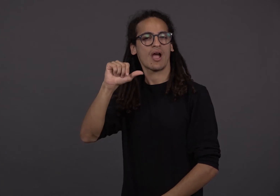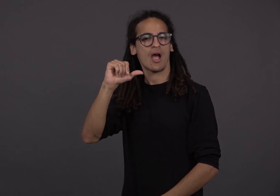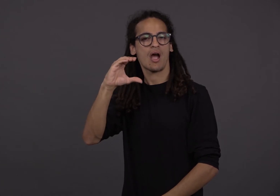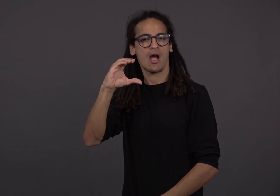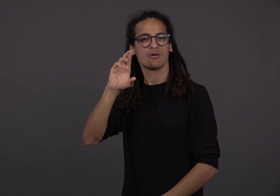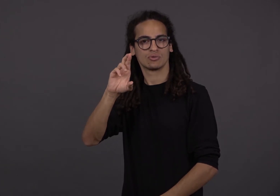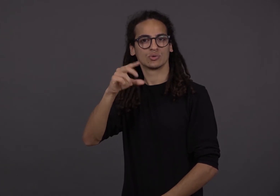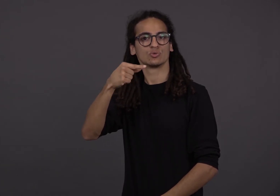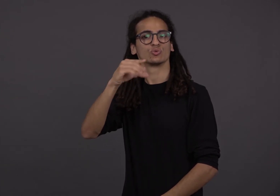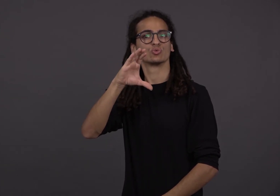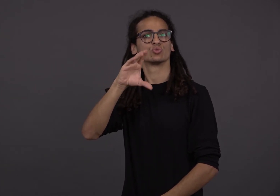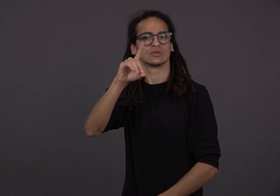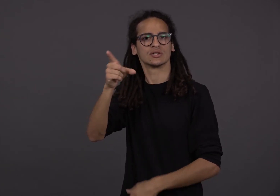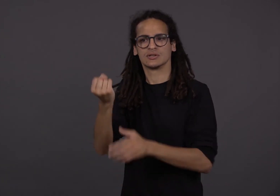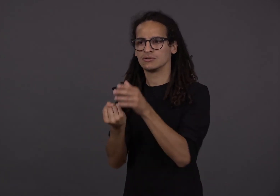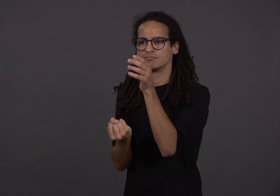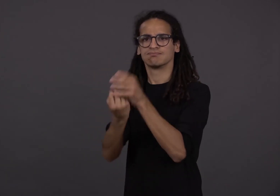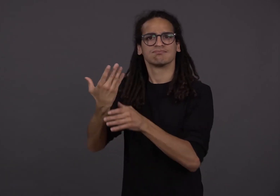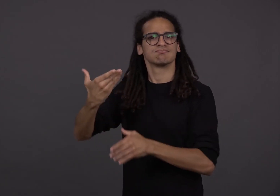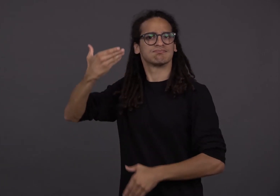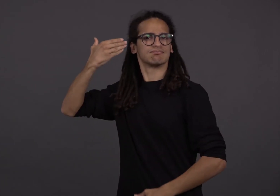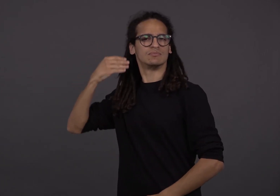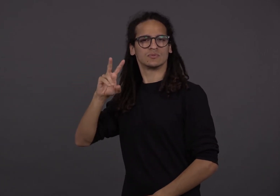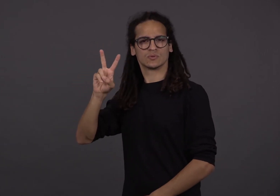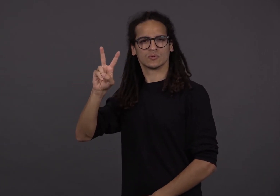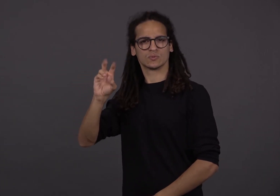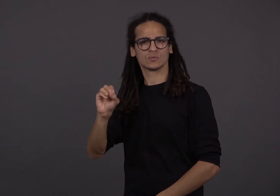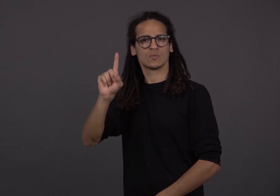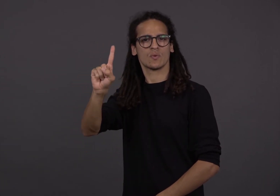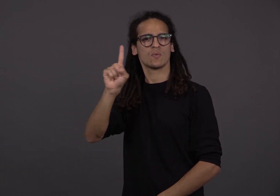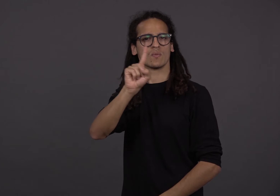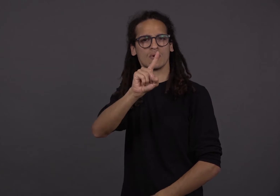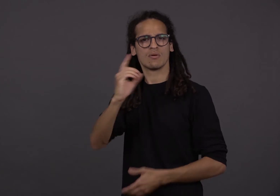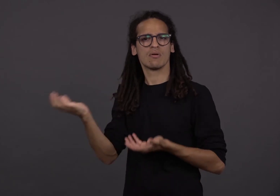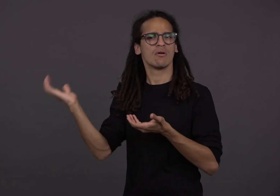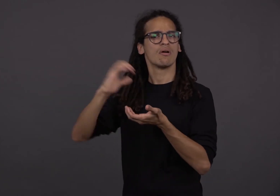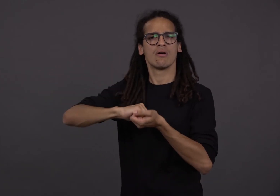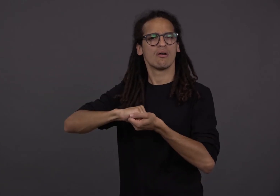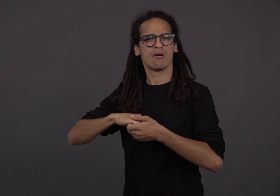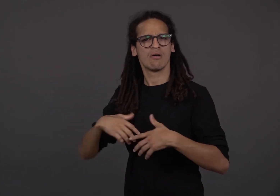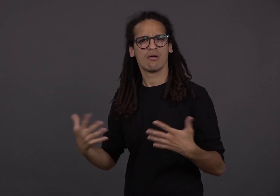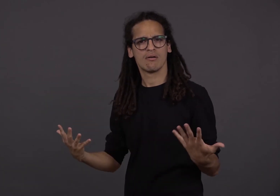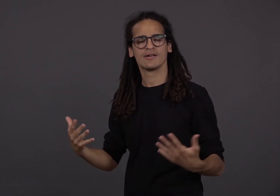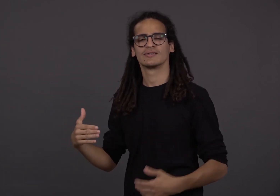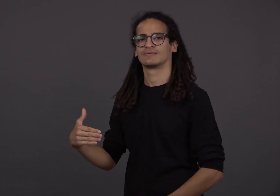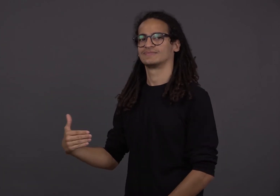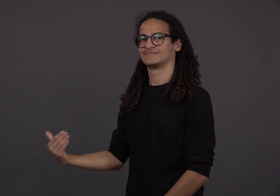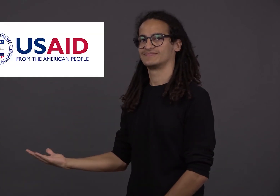All Children Reading: A Grand Challenge for Development established in 2011 as a partnership between the